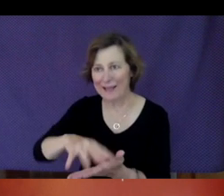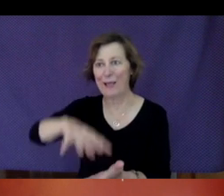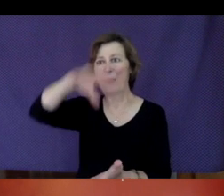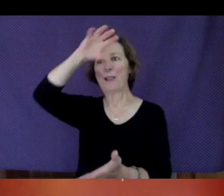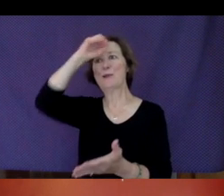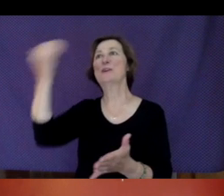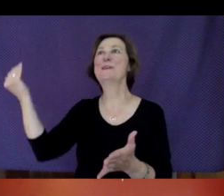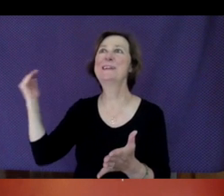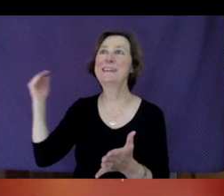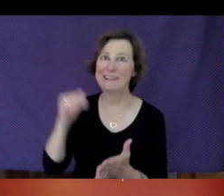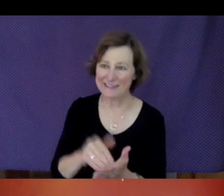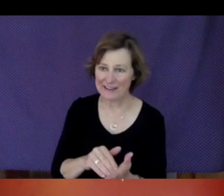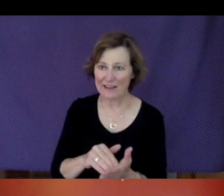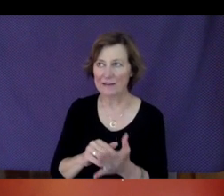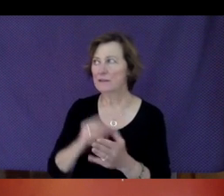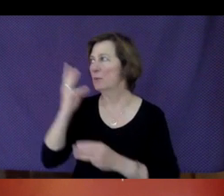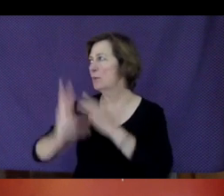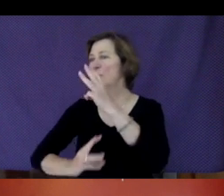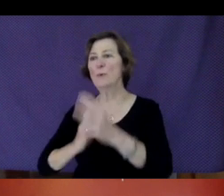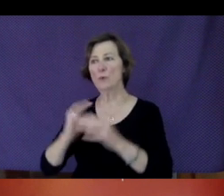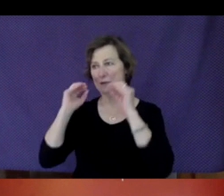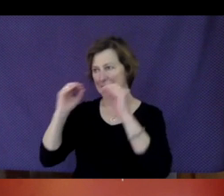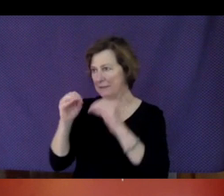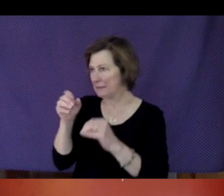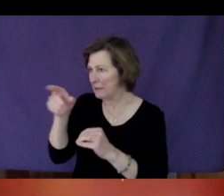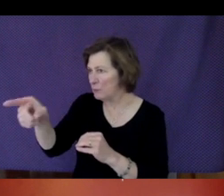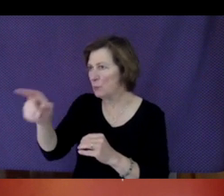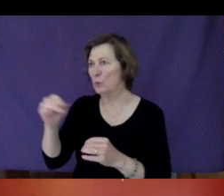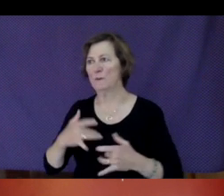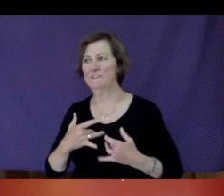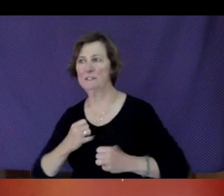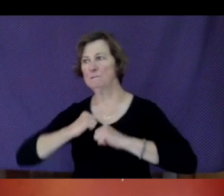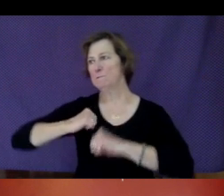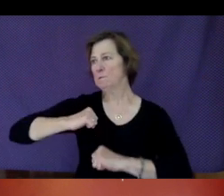The world teaches you to be hard, to negotiate and defend